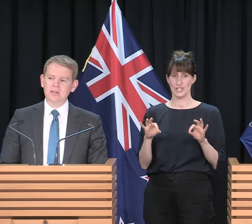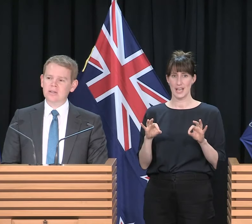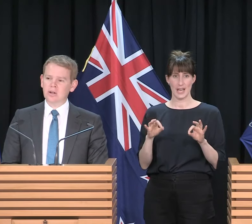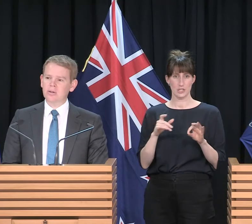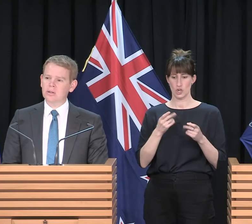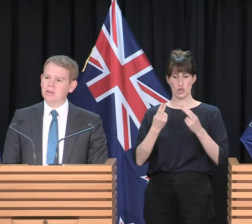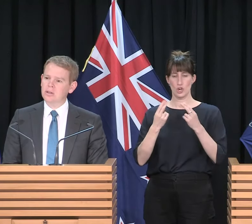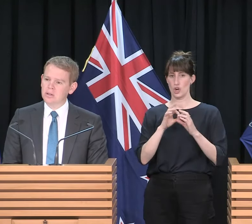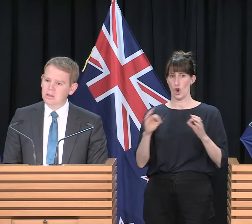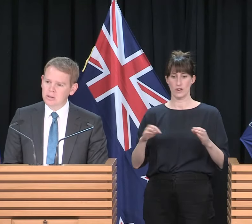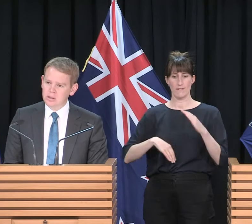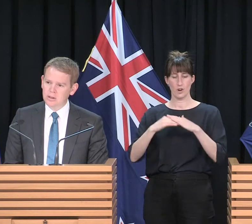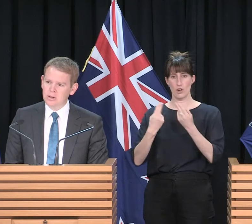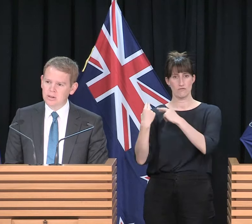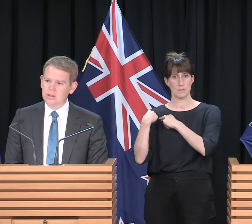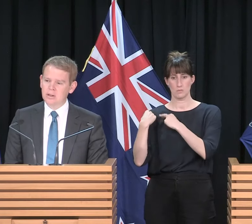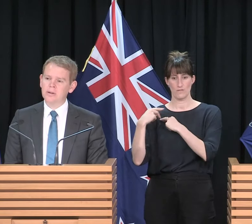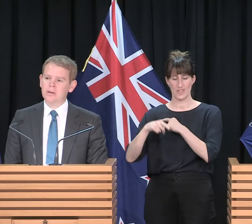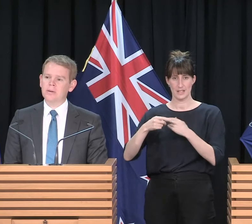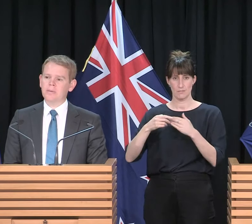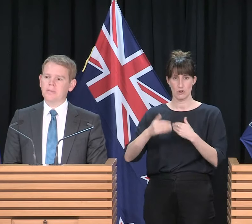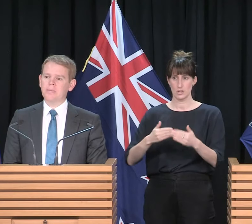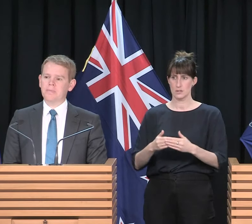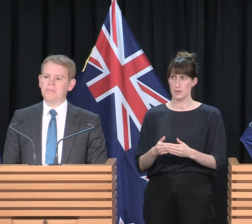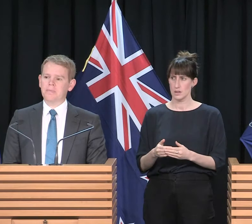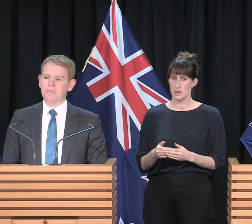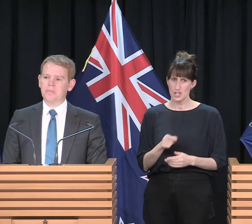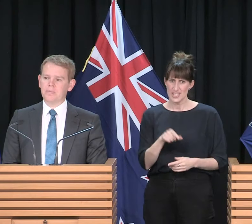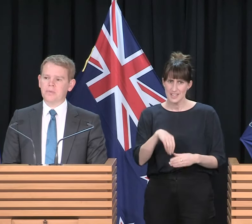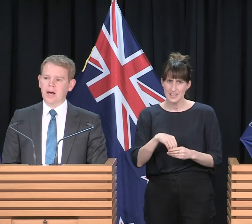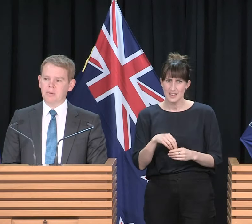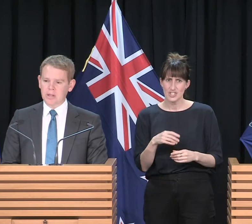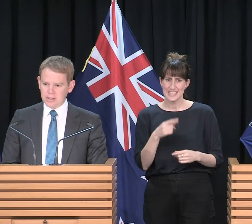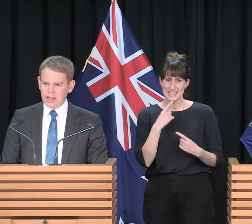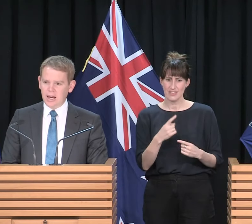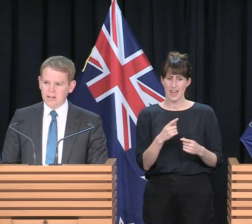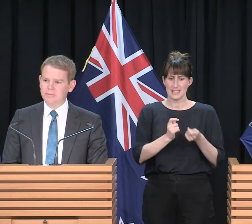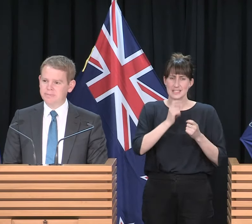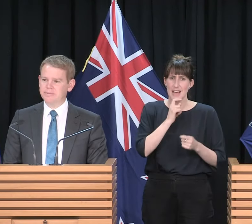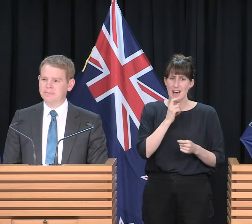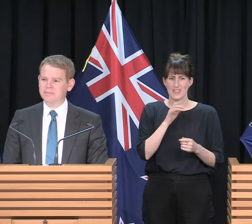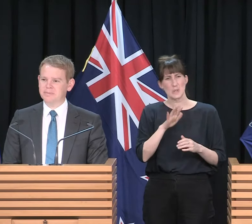provides a lot of reassurance for Queenstown locals and for the wider country about there